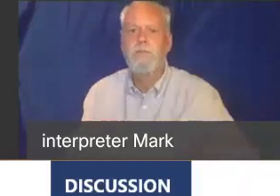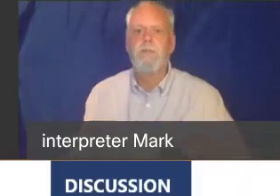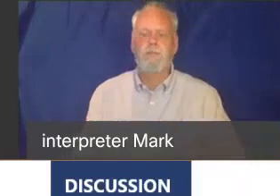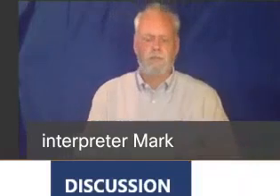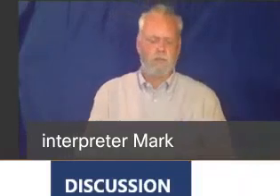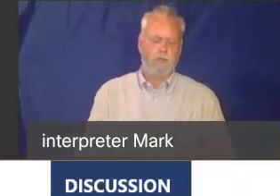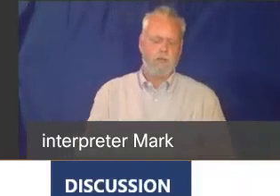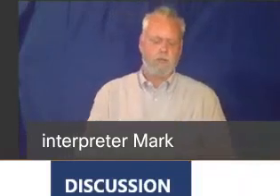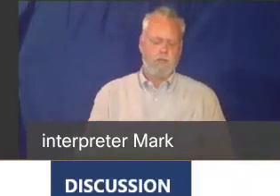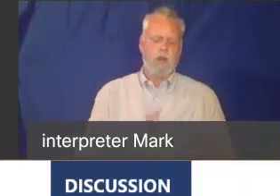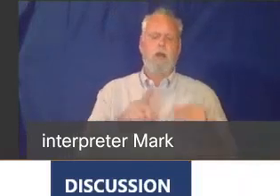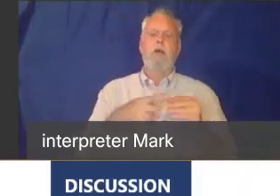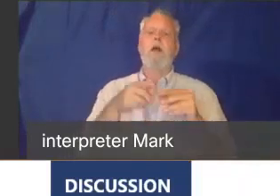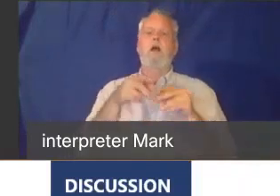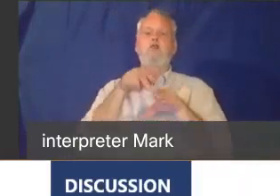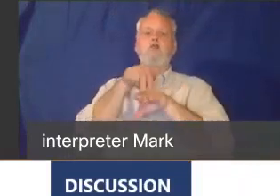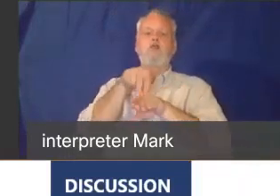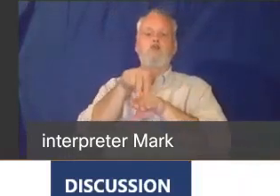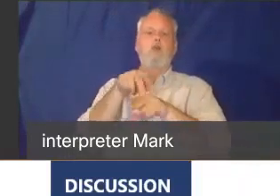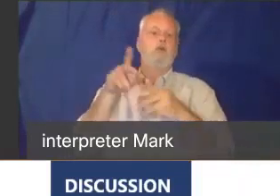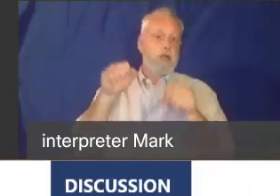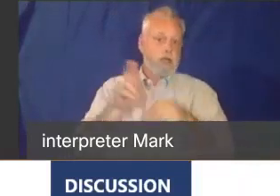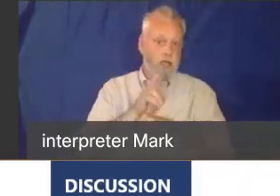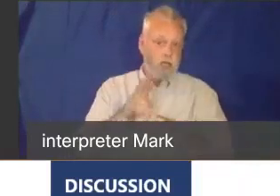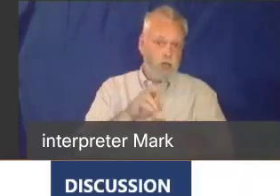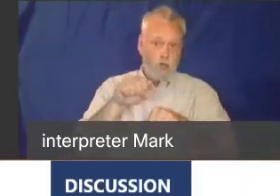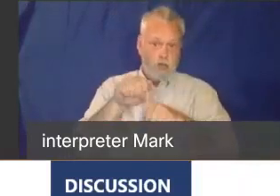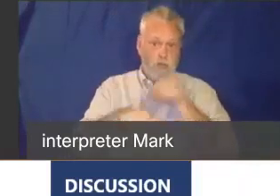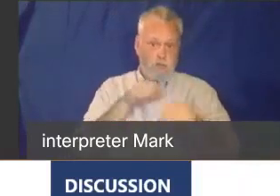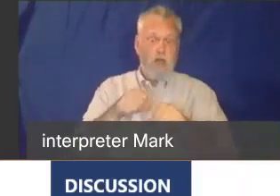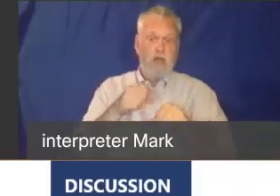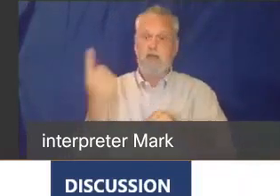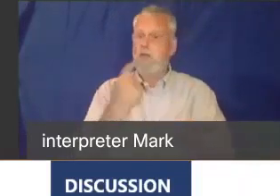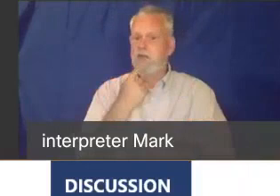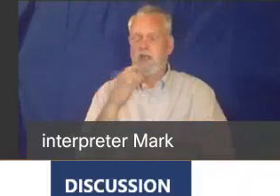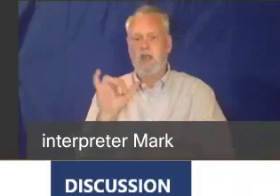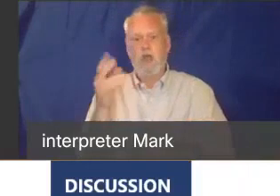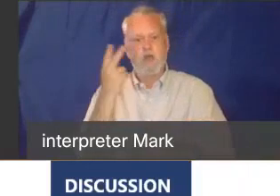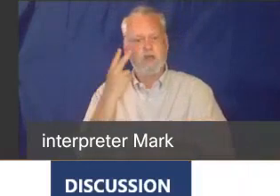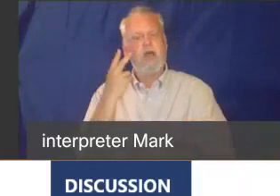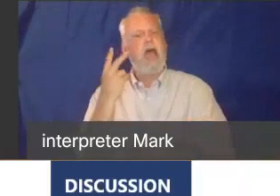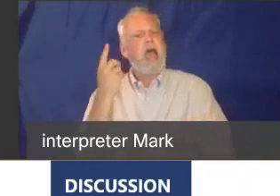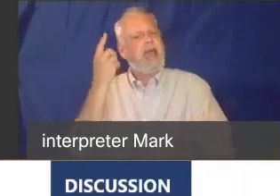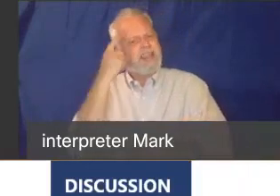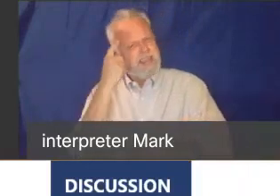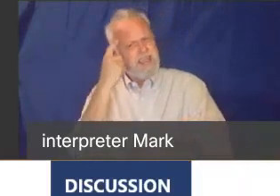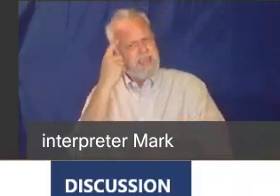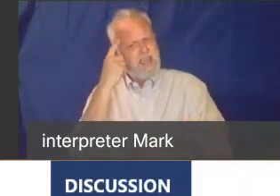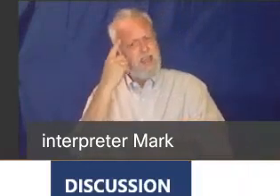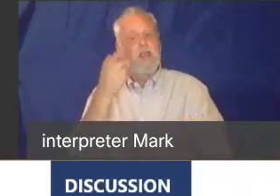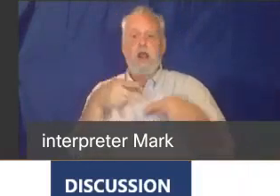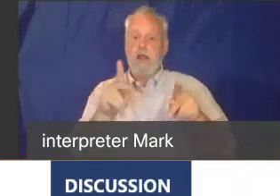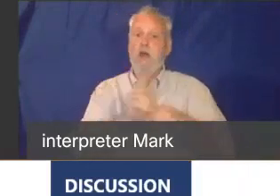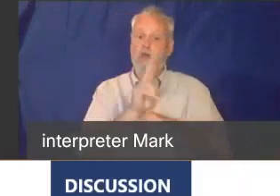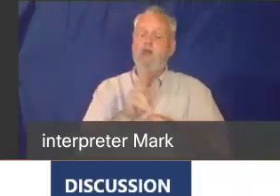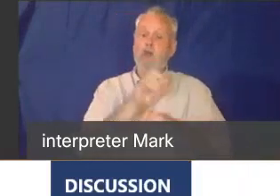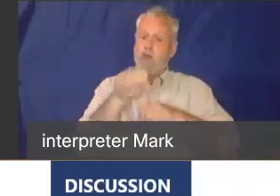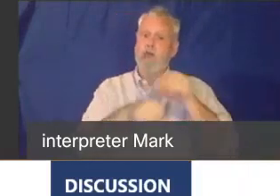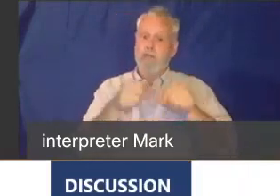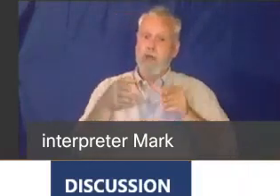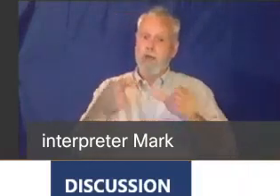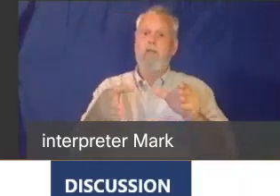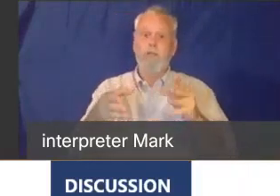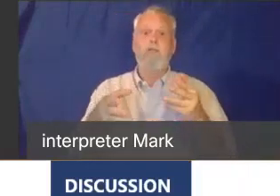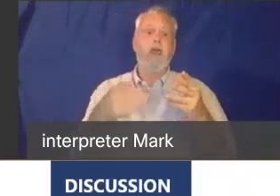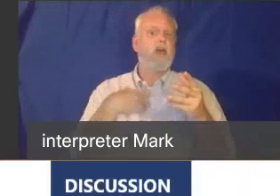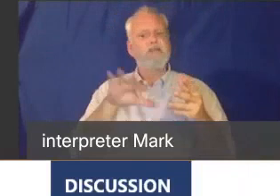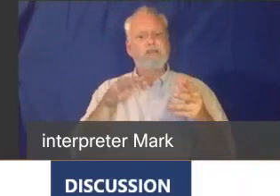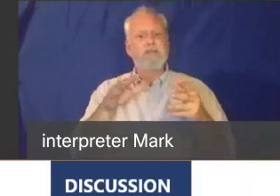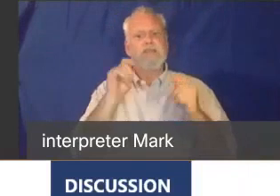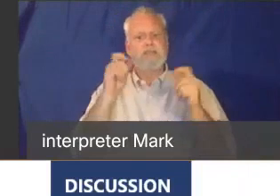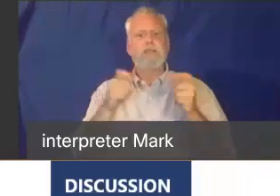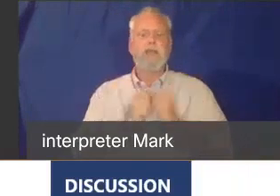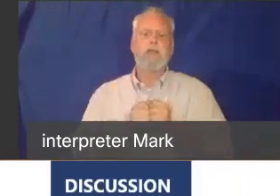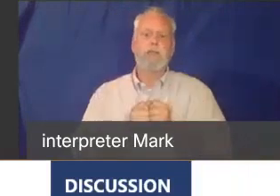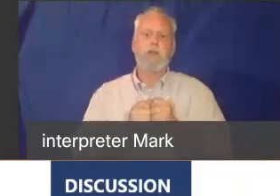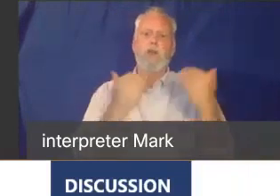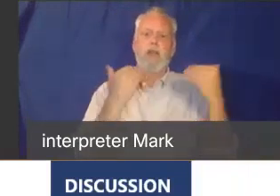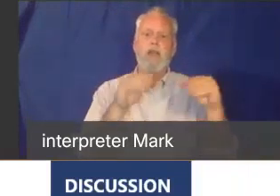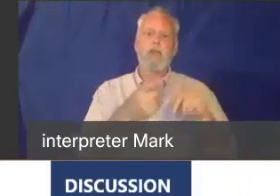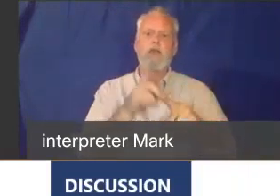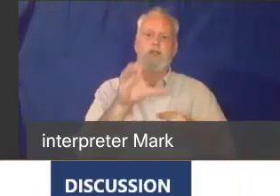Us by facilities, somebody said they also see them on site. I believe they are certainly allowed to use bike facilities. They have a complimentary speed. They usually travel limit them in DC to about 10 miles per hour.